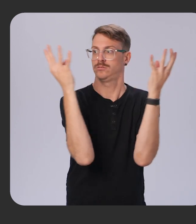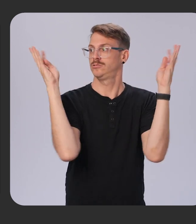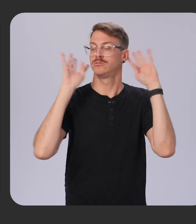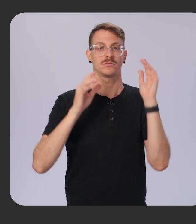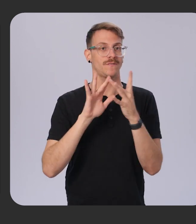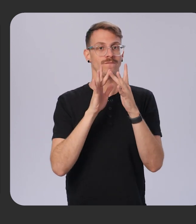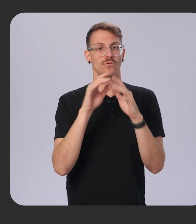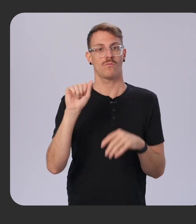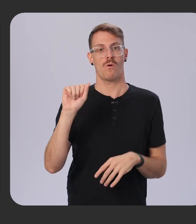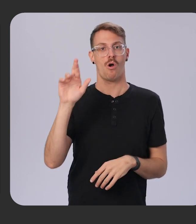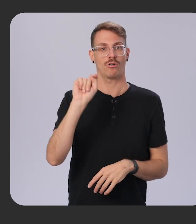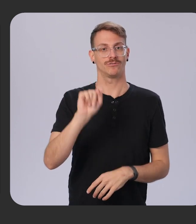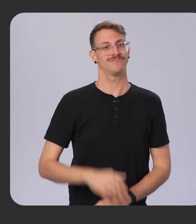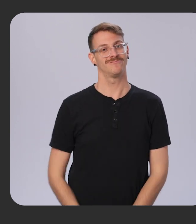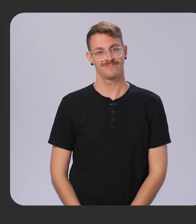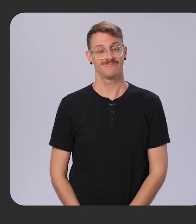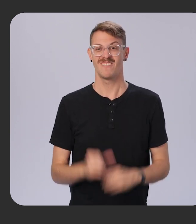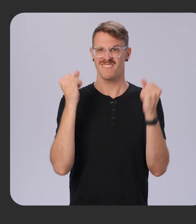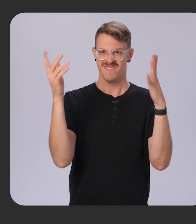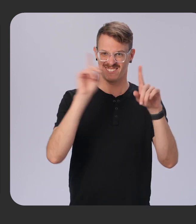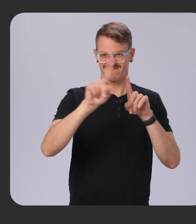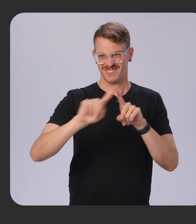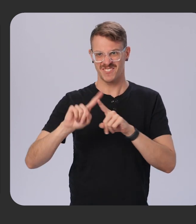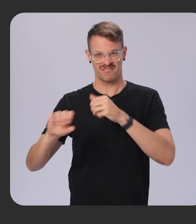There are many different capabilities that enable AR.